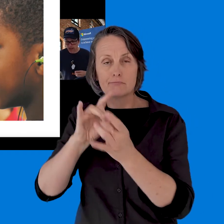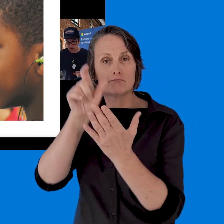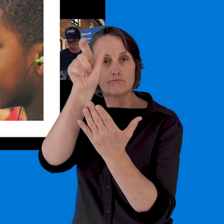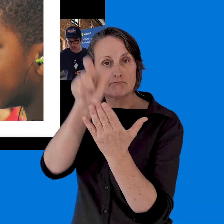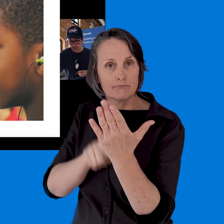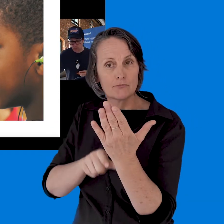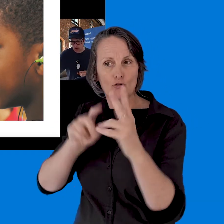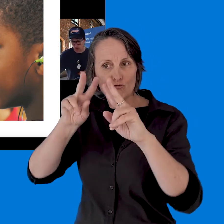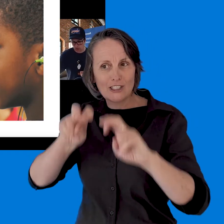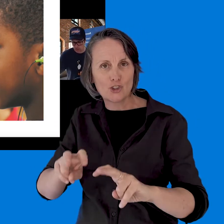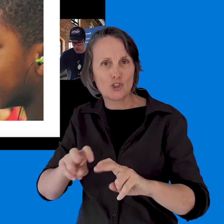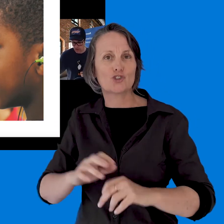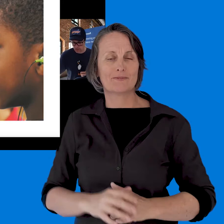and not just take my word for it.